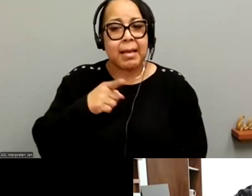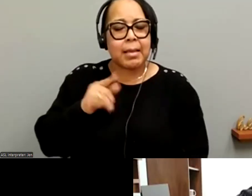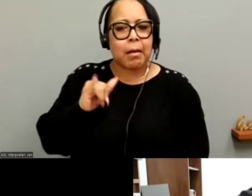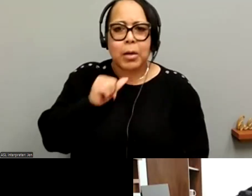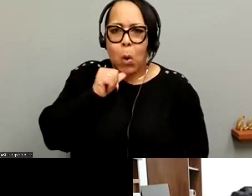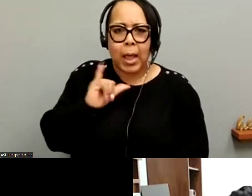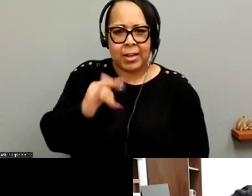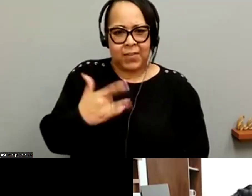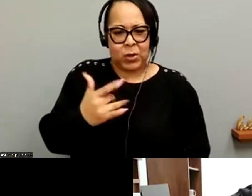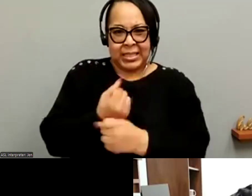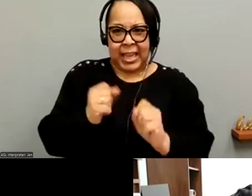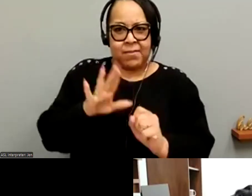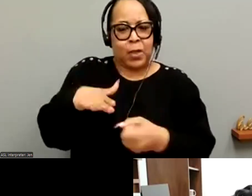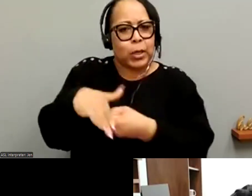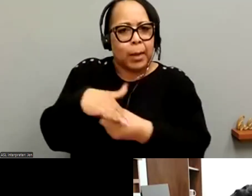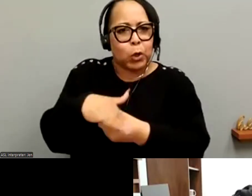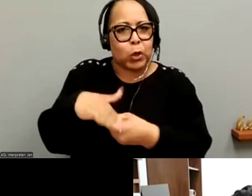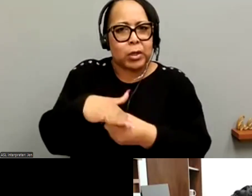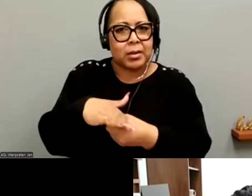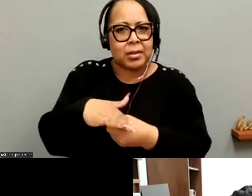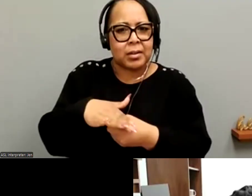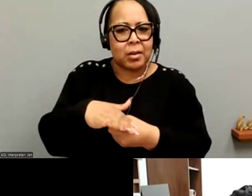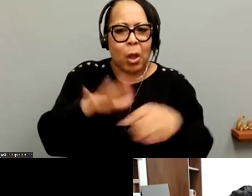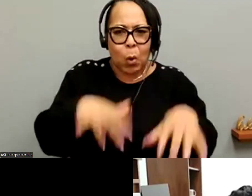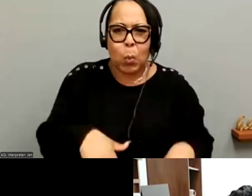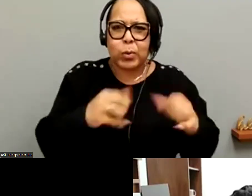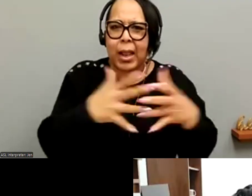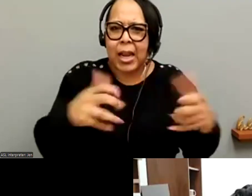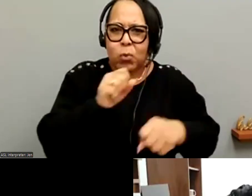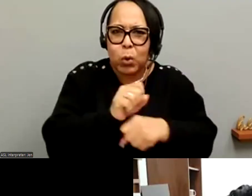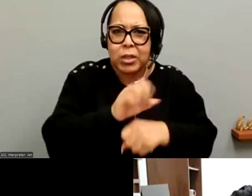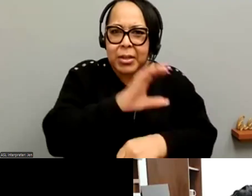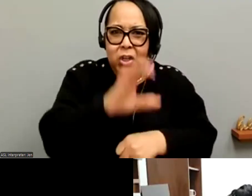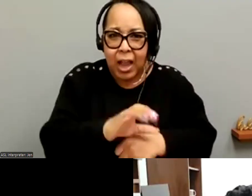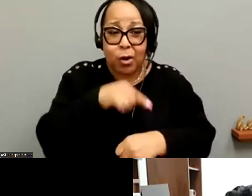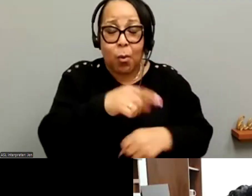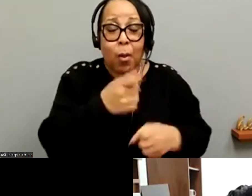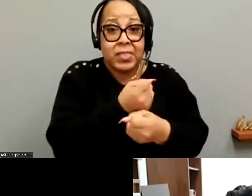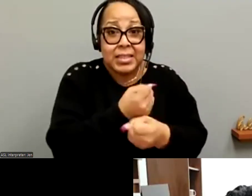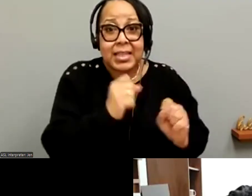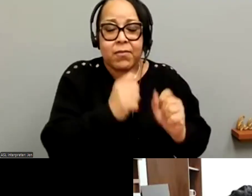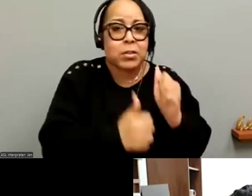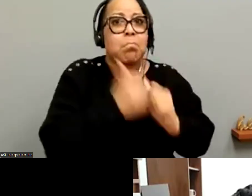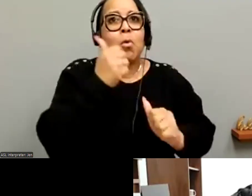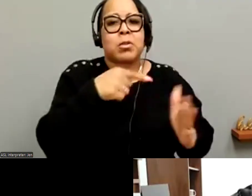13:11:57 safe in their neighborhoods. 13:11:58 We're doing a lot of work to 13:12:00 make sure Chicago the safest, 13:12:02 most affordable city, but are we